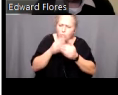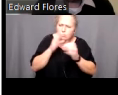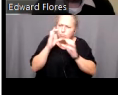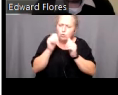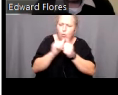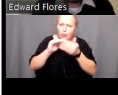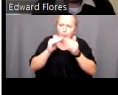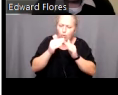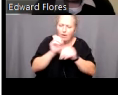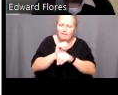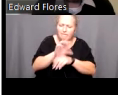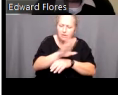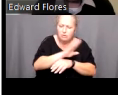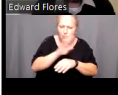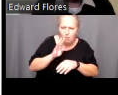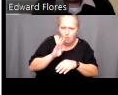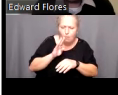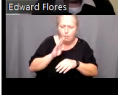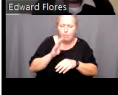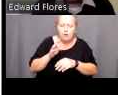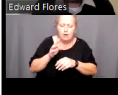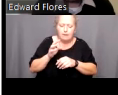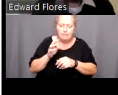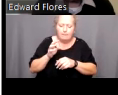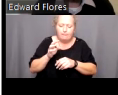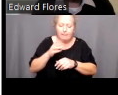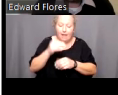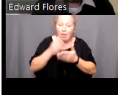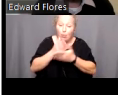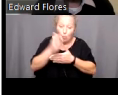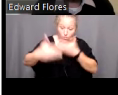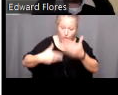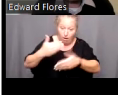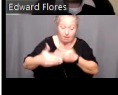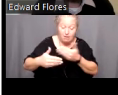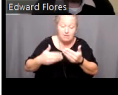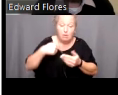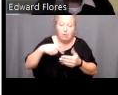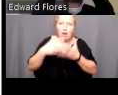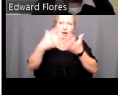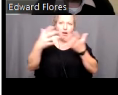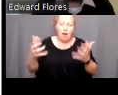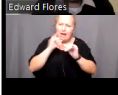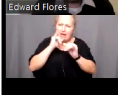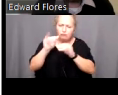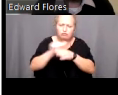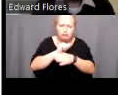Community Advisory Board and and even throughout the process. we had lots of interviewer trainings and regular weekly